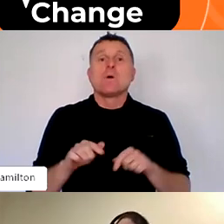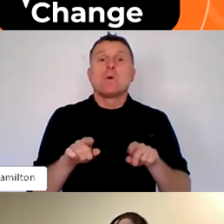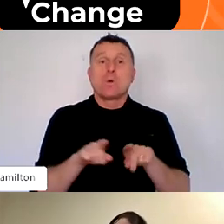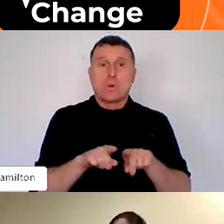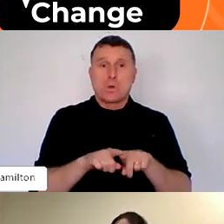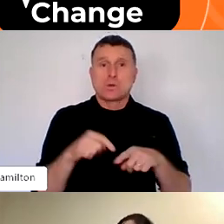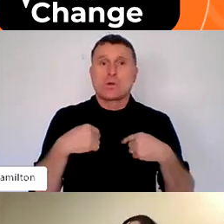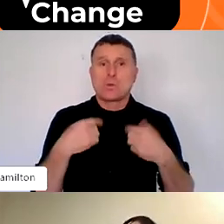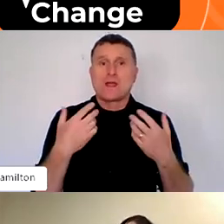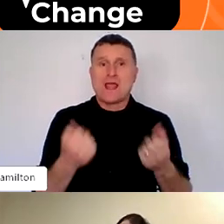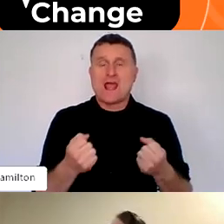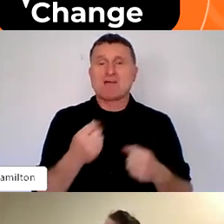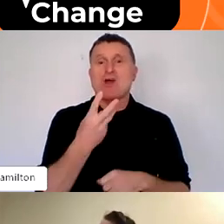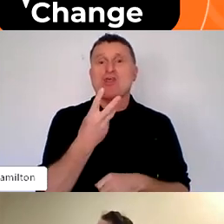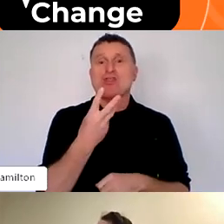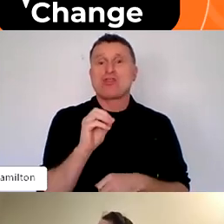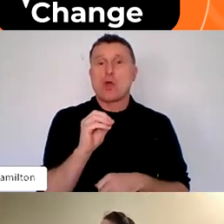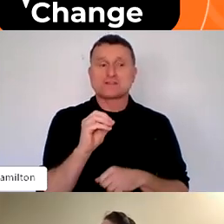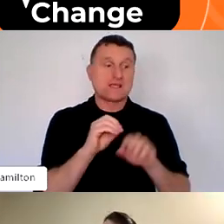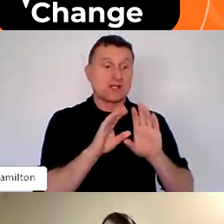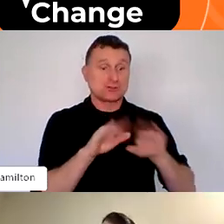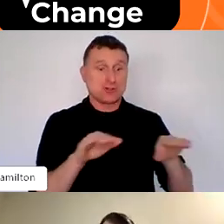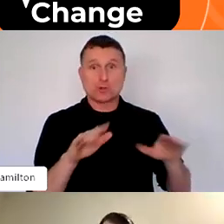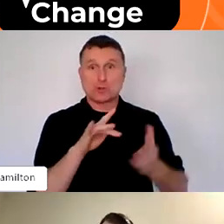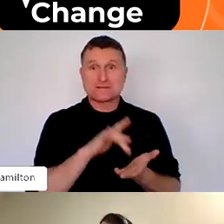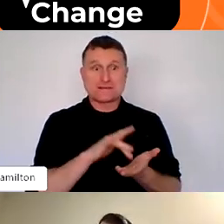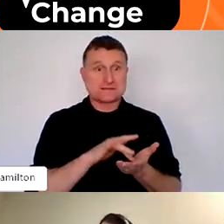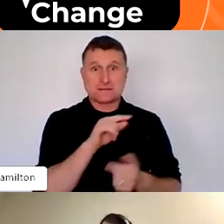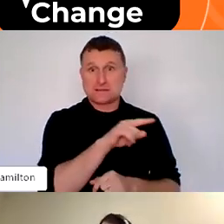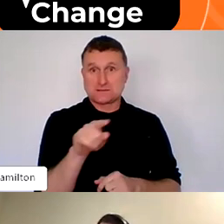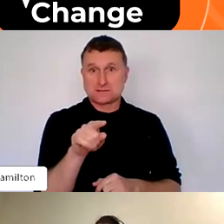childhood centres who employ their own education support workers and